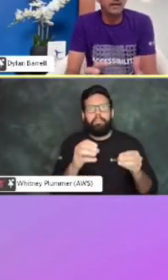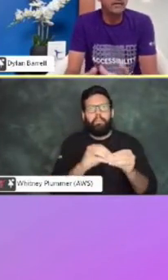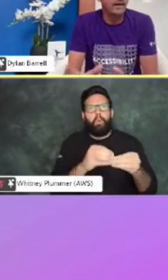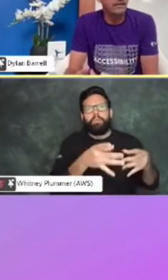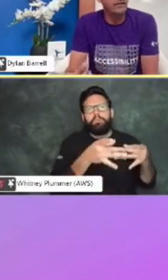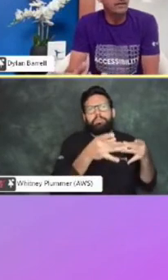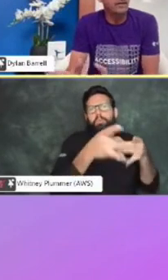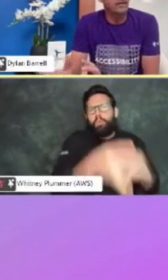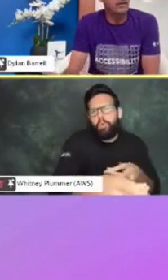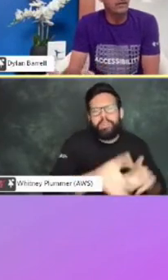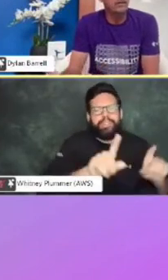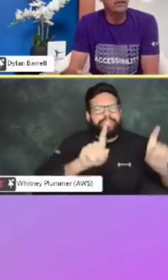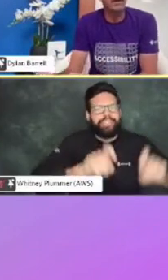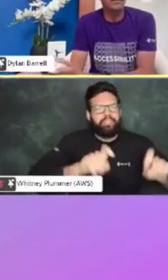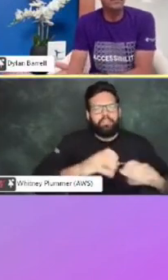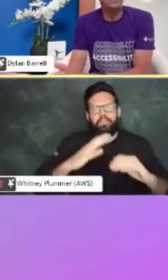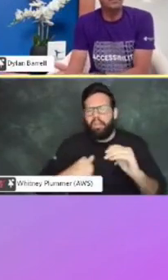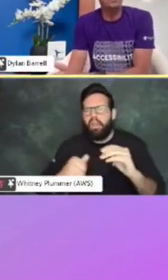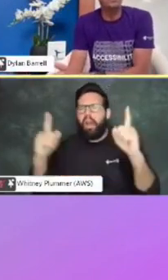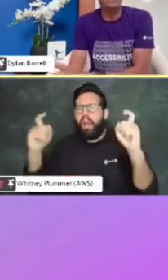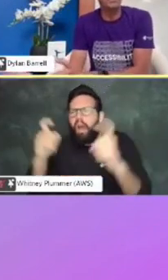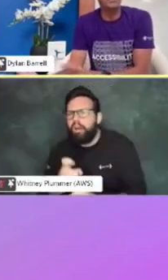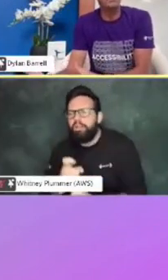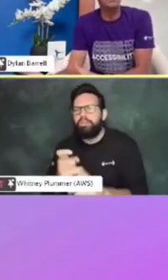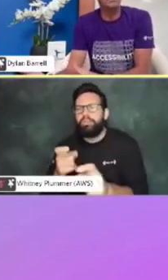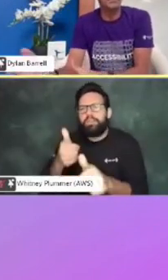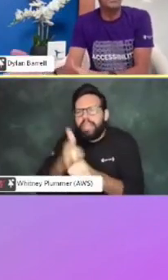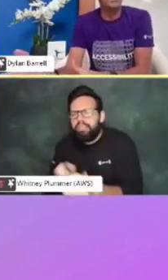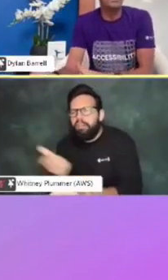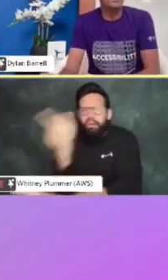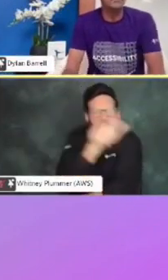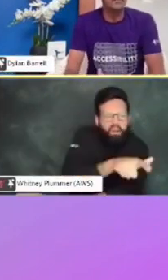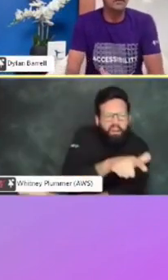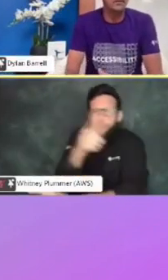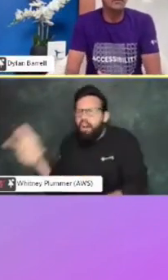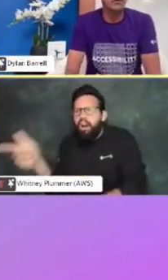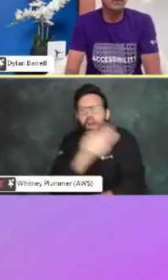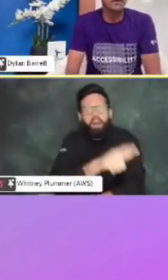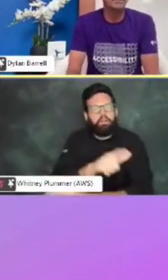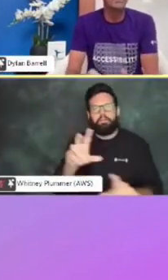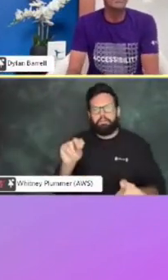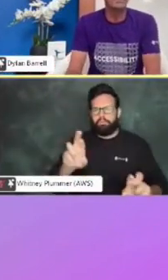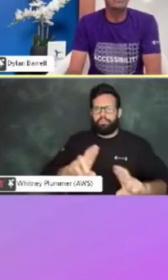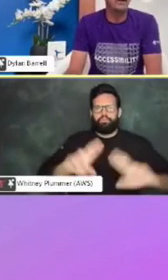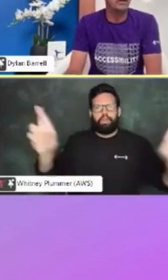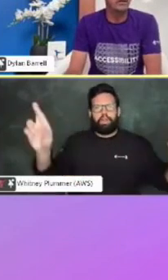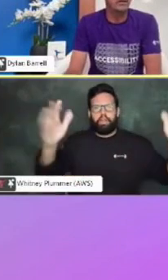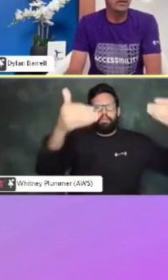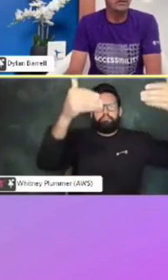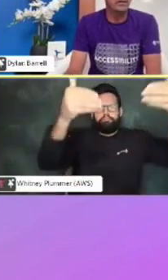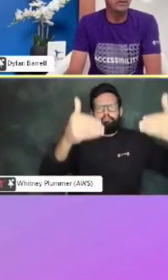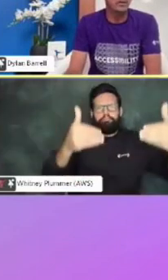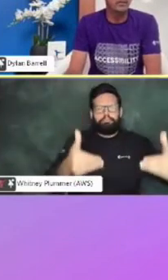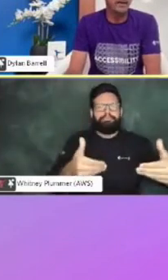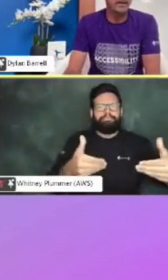They don't then have to then go and look to say, is this marked up correctly? Can just say, yeah, that is in fact what it should be and we can do the rest for 'em automatically